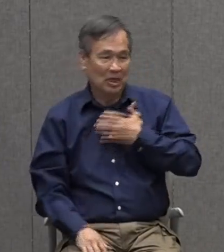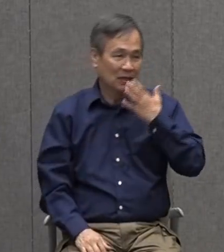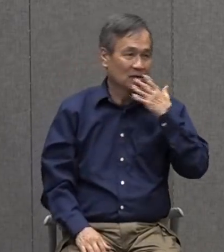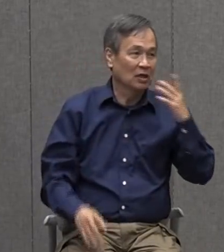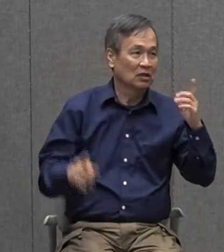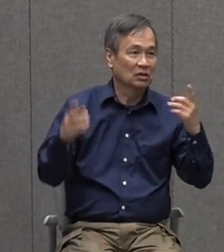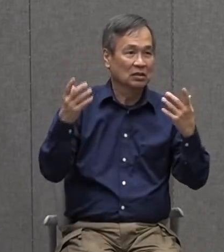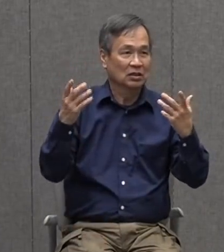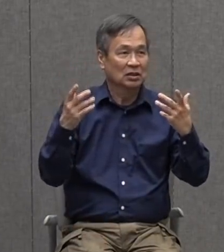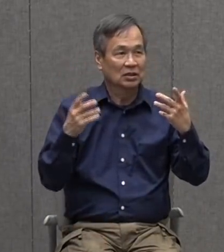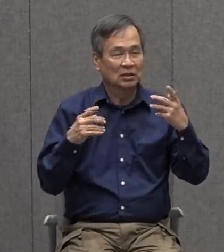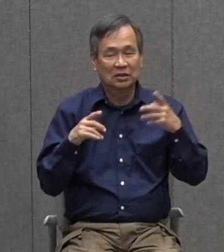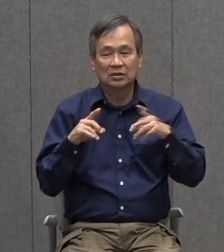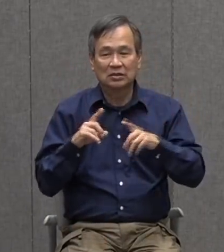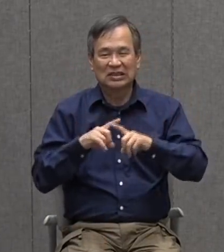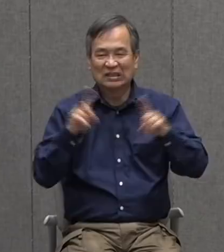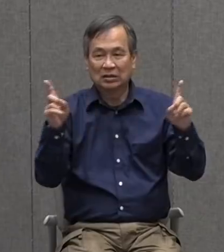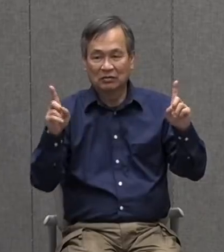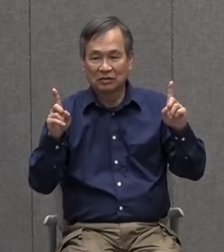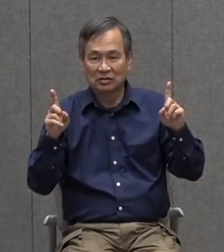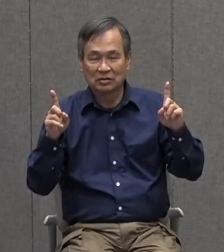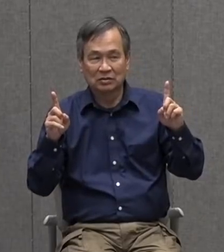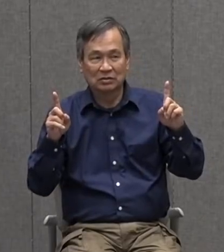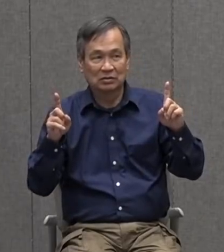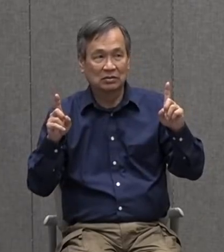Let's see, how about pink? Sounds perfect.